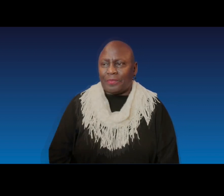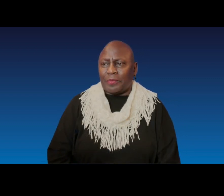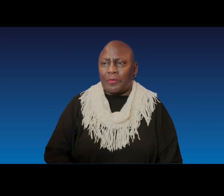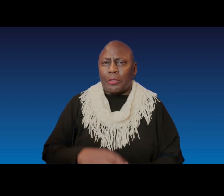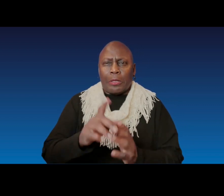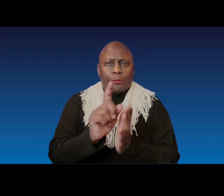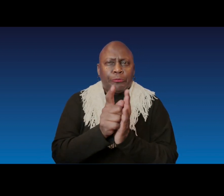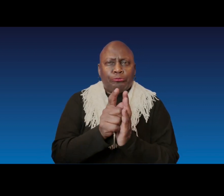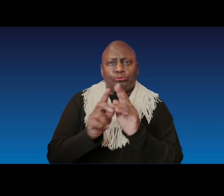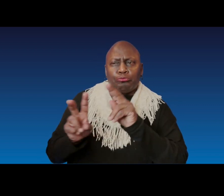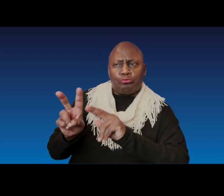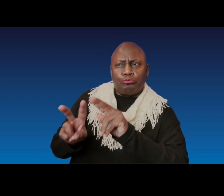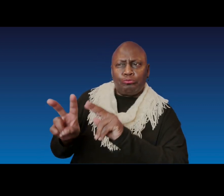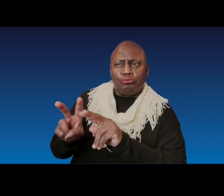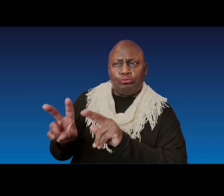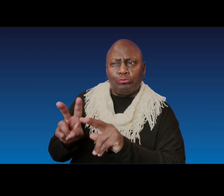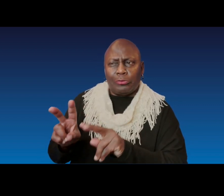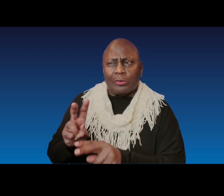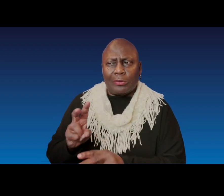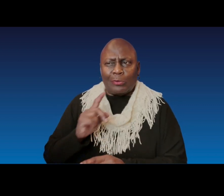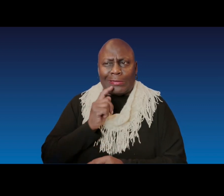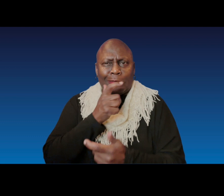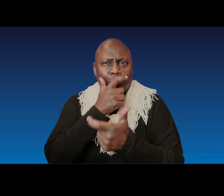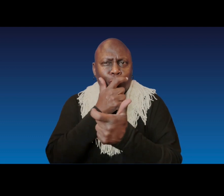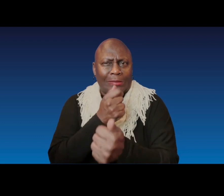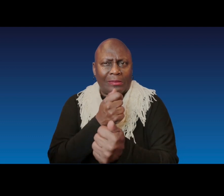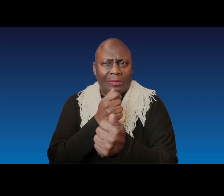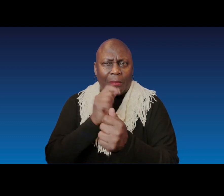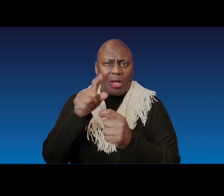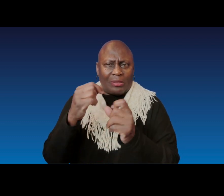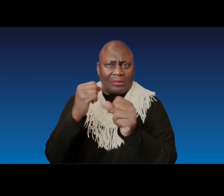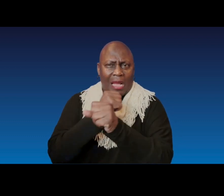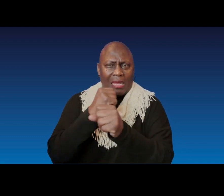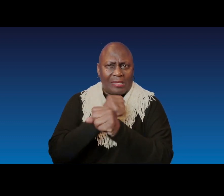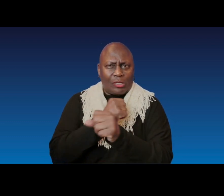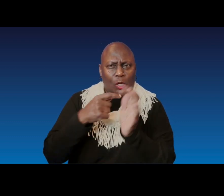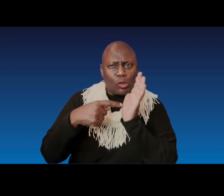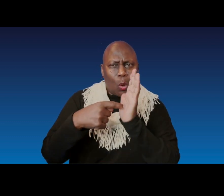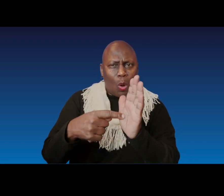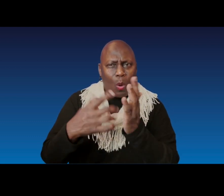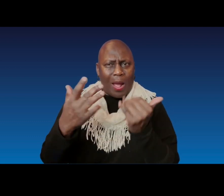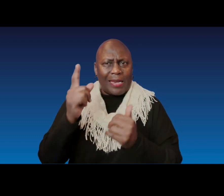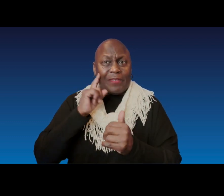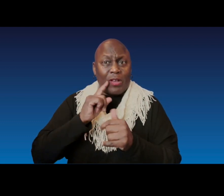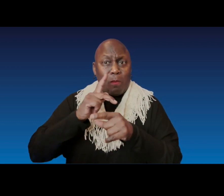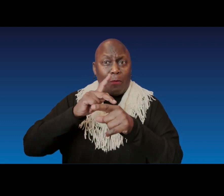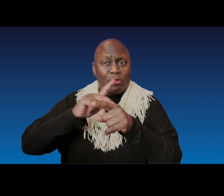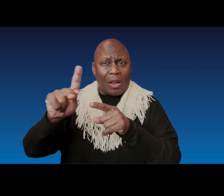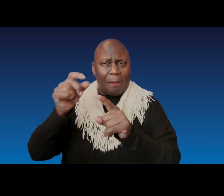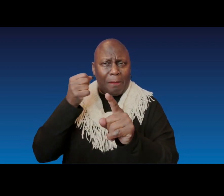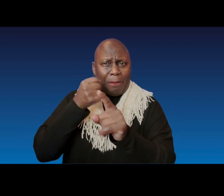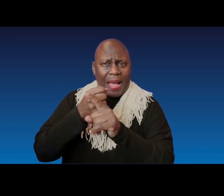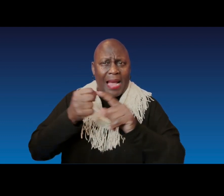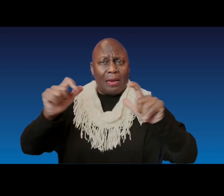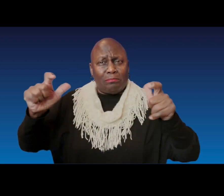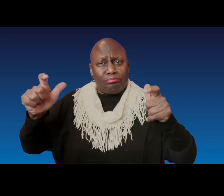Take a moment to look at this slide. It's quite interesting to see how testing has really impacted